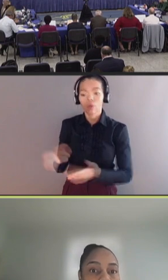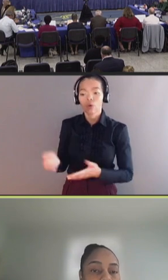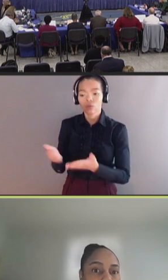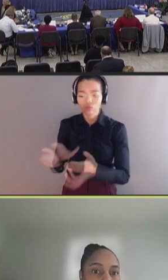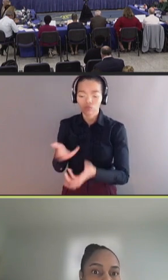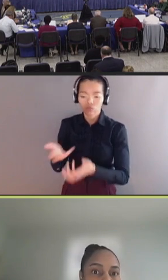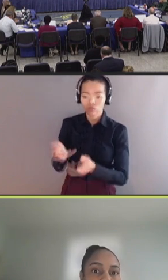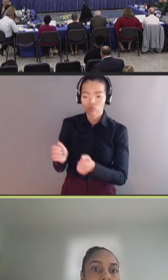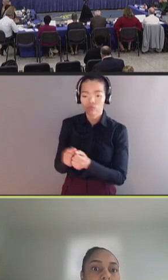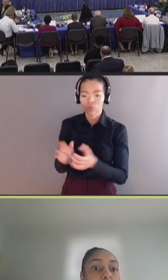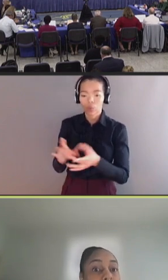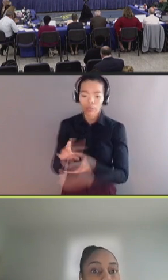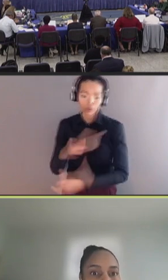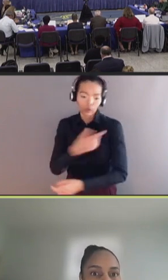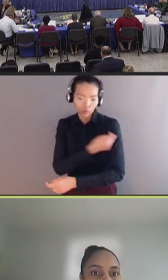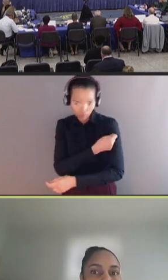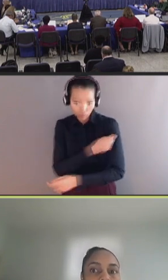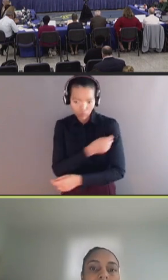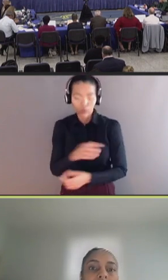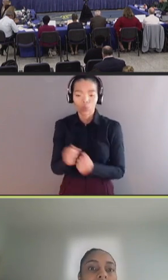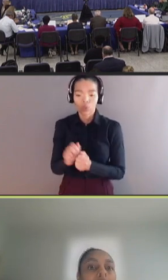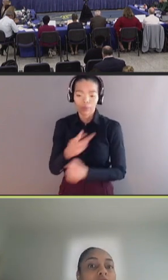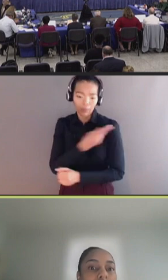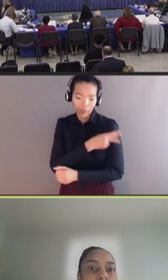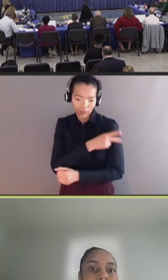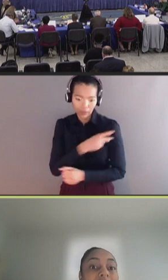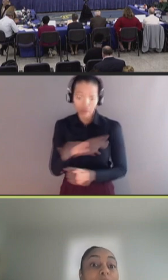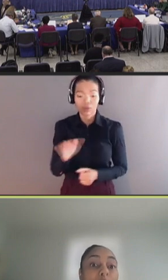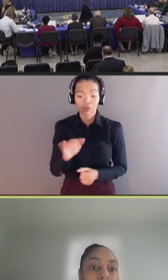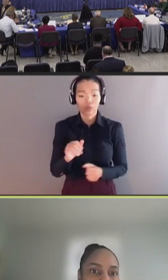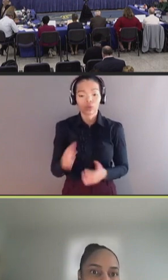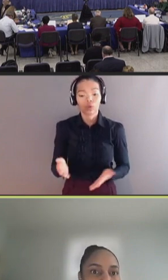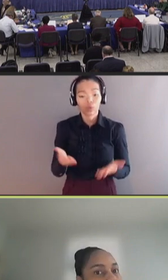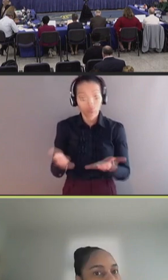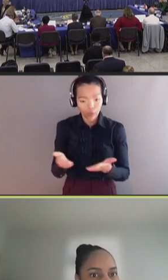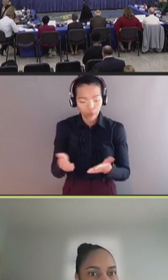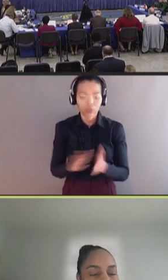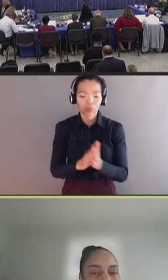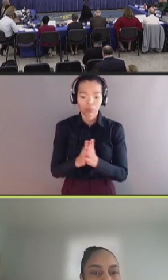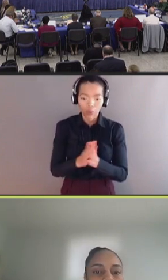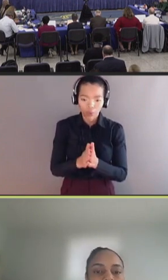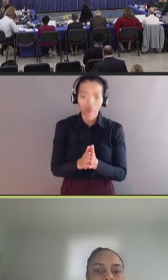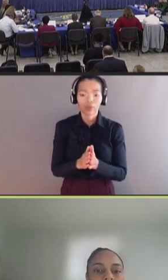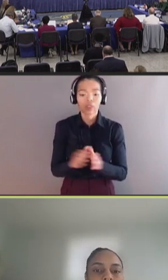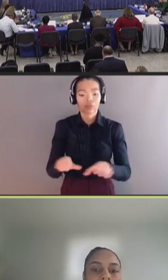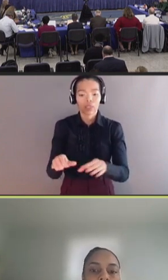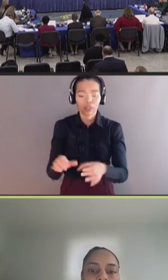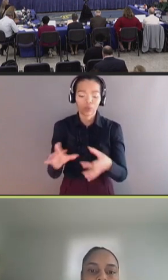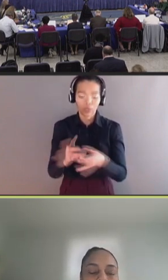vaccine administration with their patients. And encouraging and motivating action around vaccines.